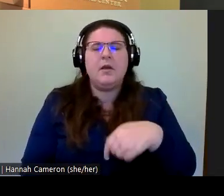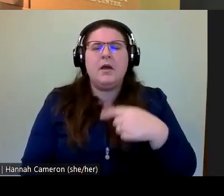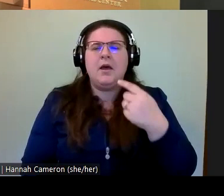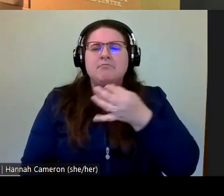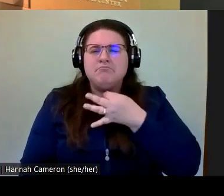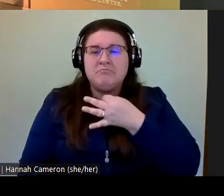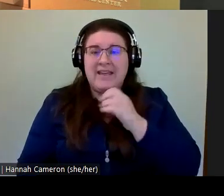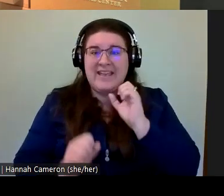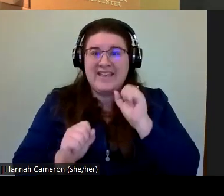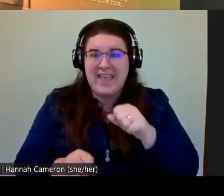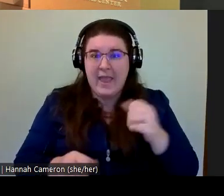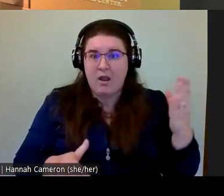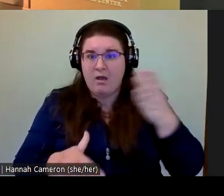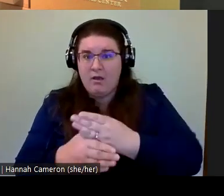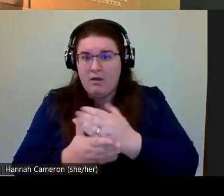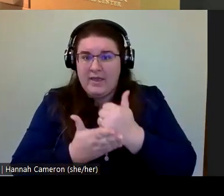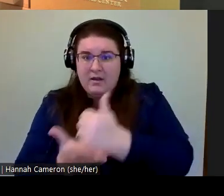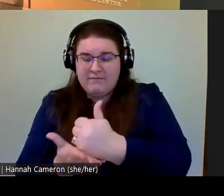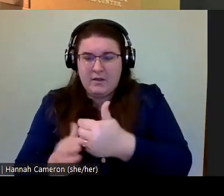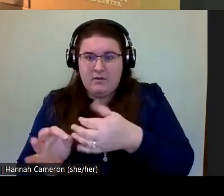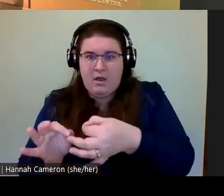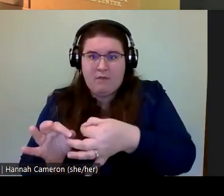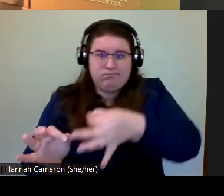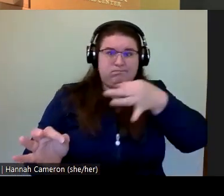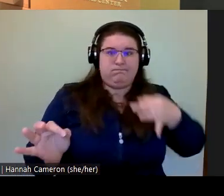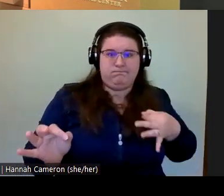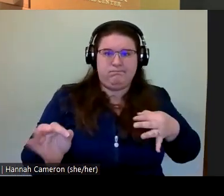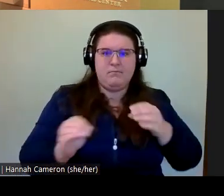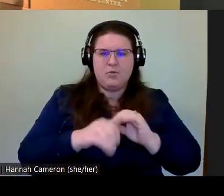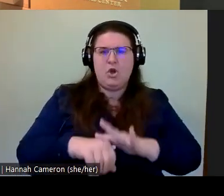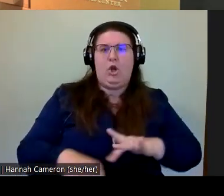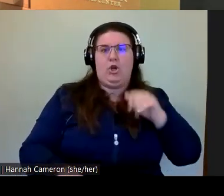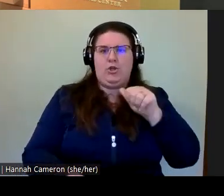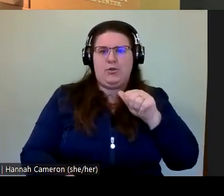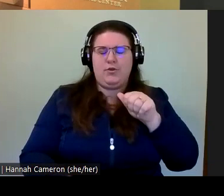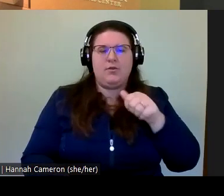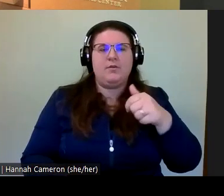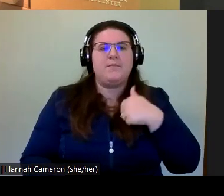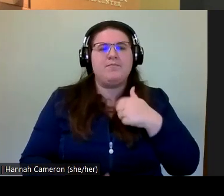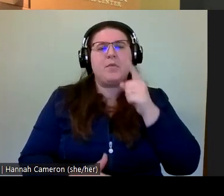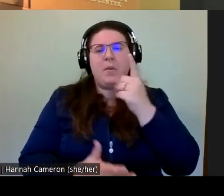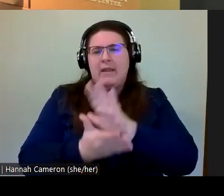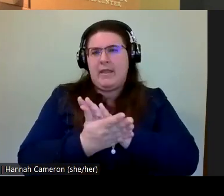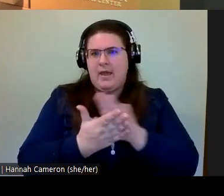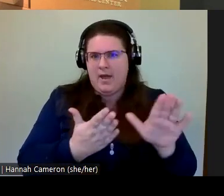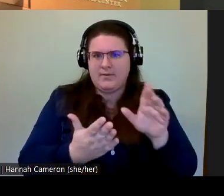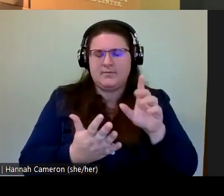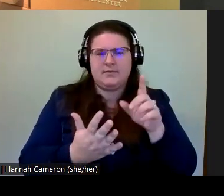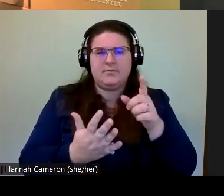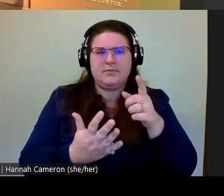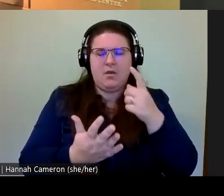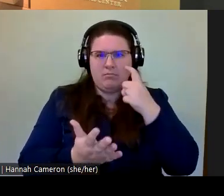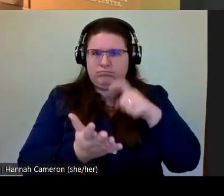had a really nice opportunity uh about a decade ago uh in our County in Seattle King County uh